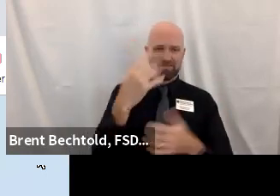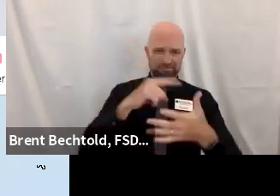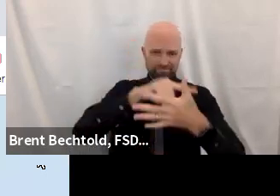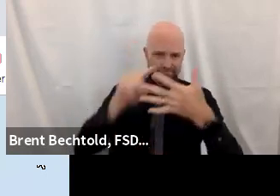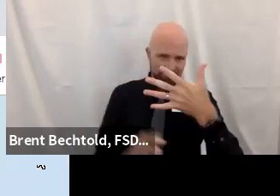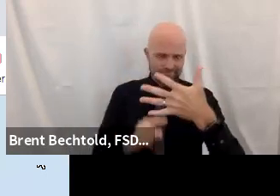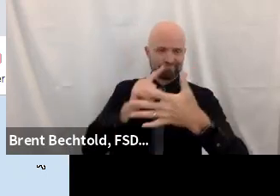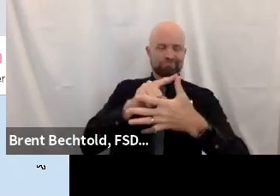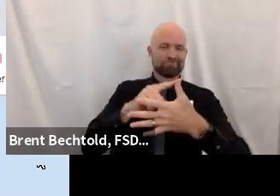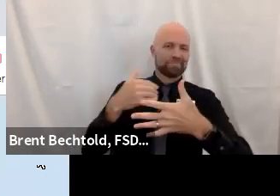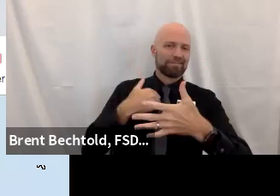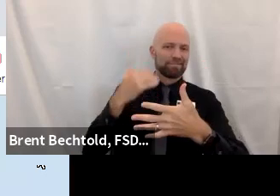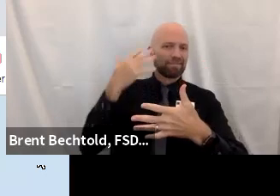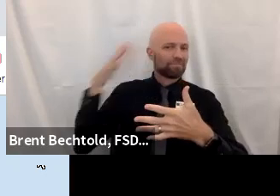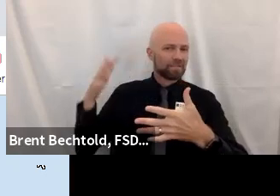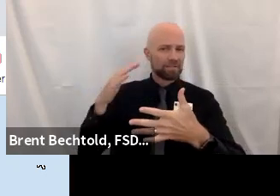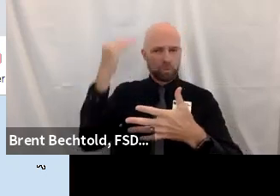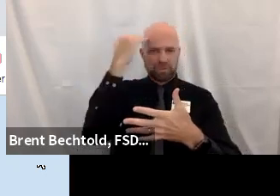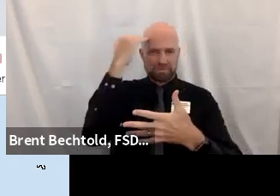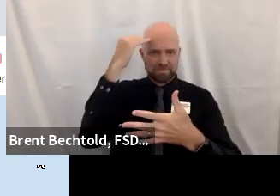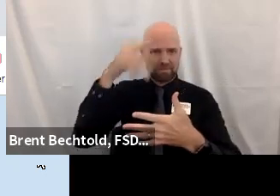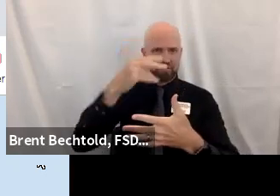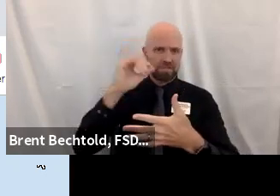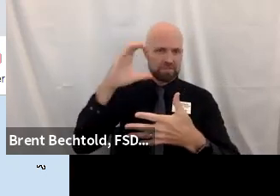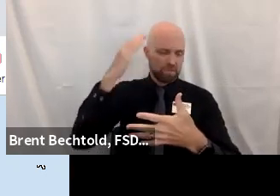It's one of the big five we talk about.